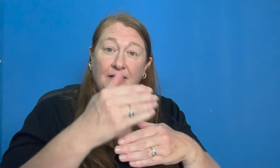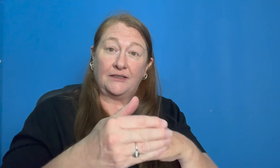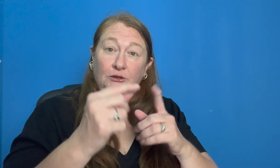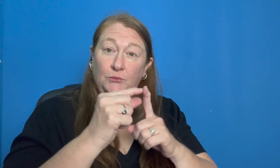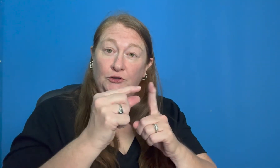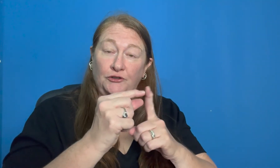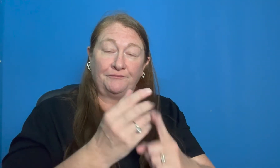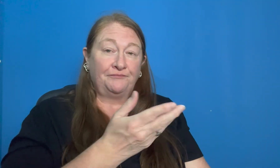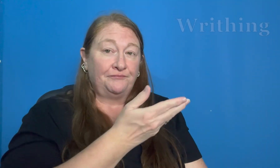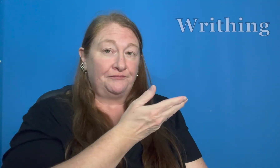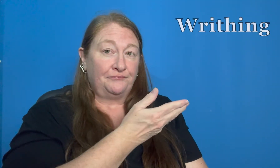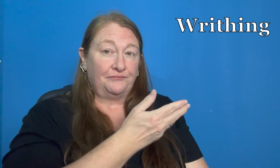The next word: